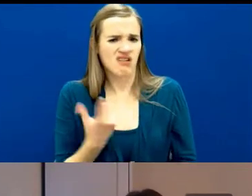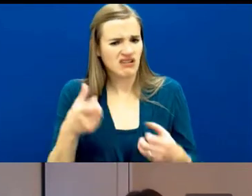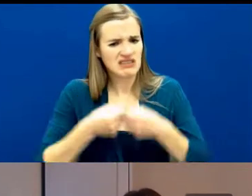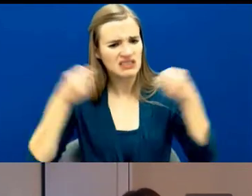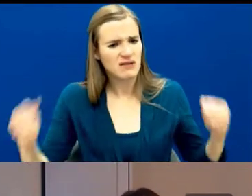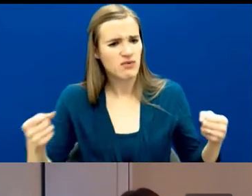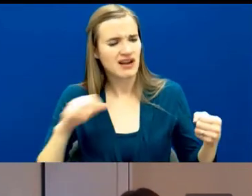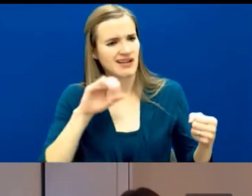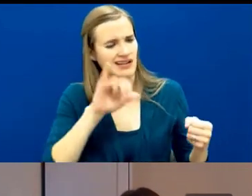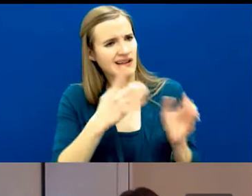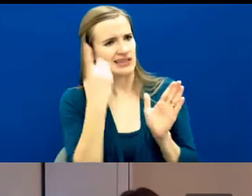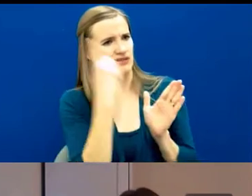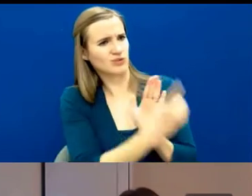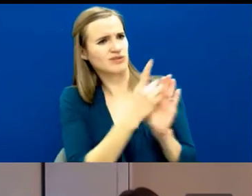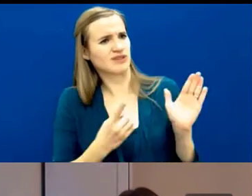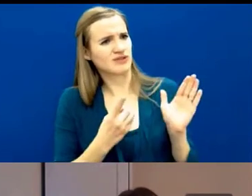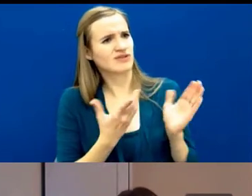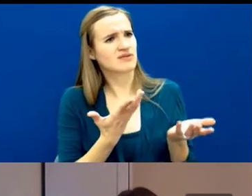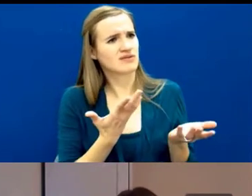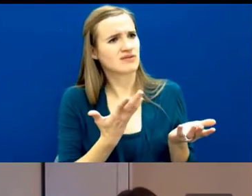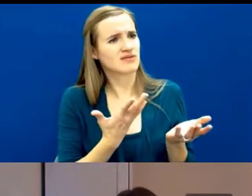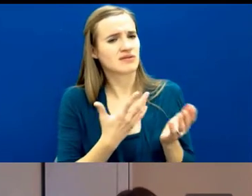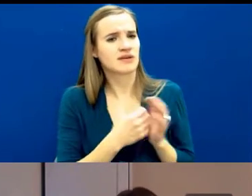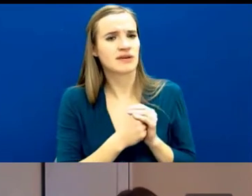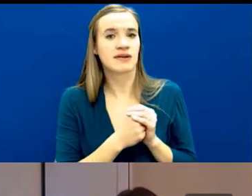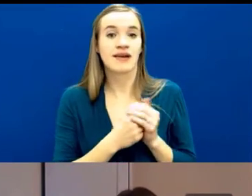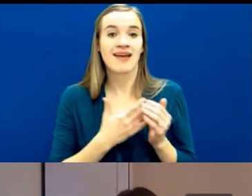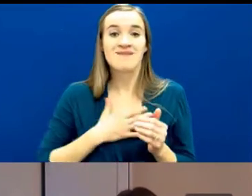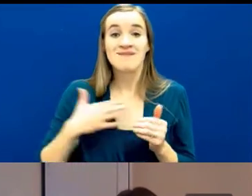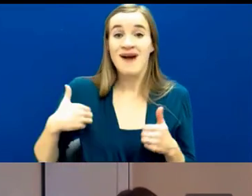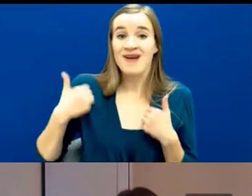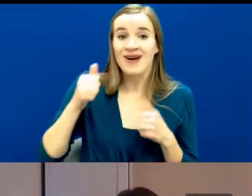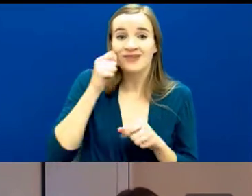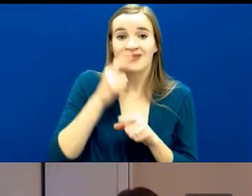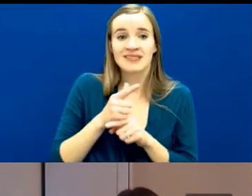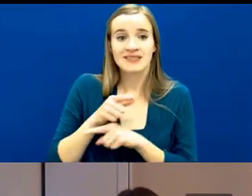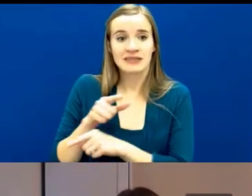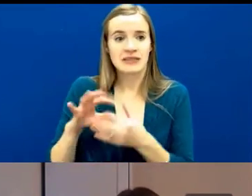discrimination. And my little sister said, my sister should be able to eat